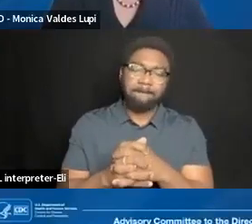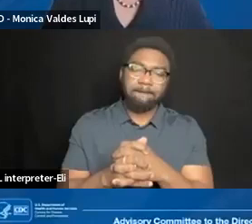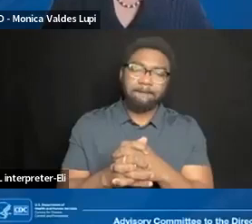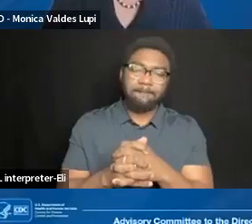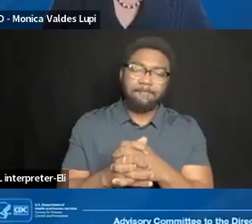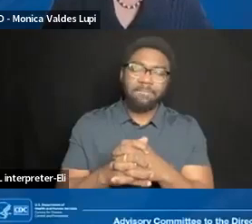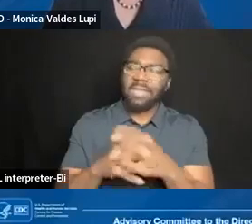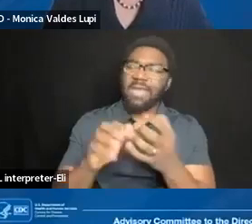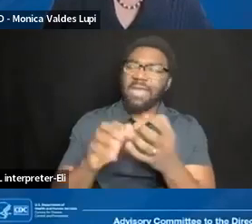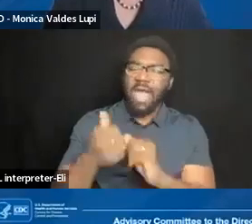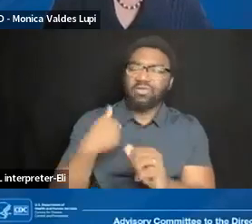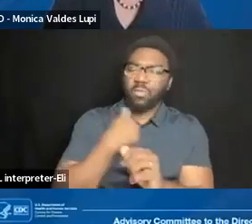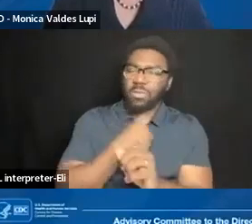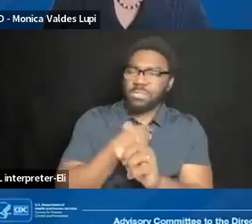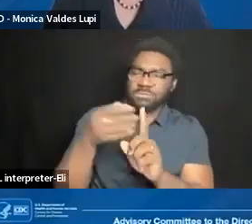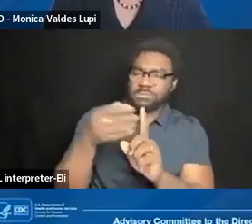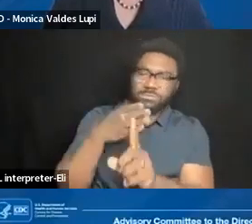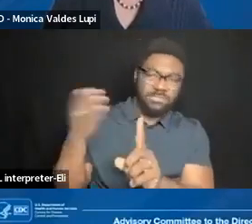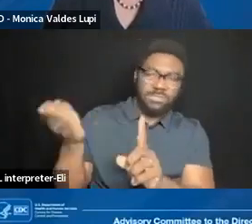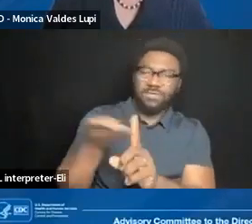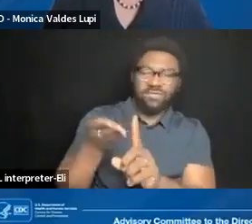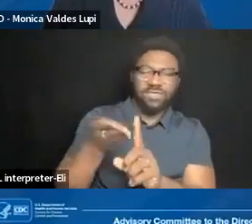to understand why this is critically important